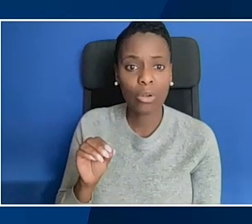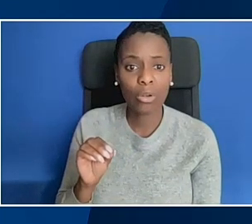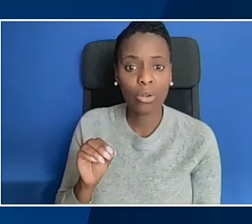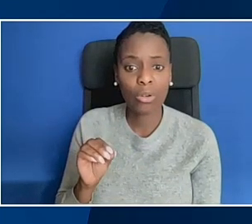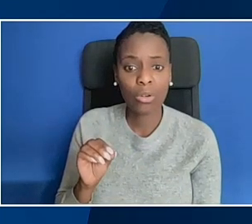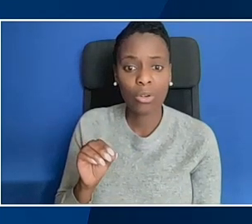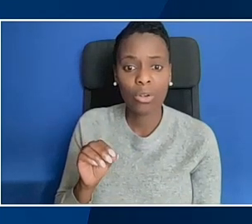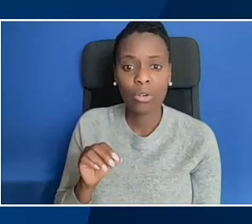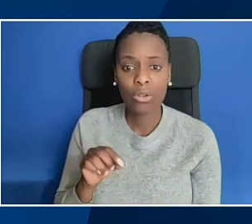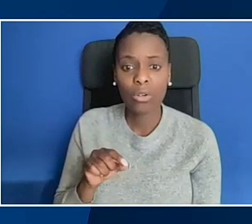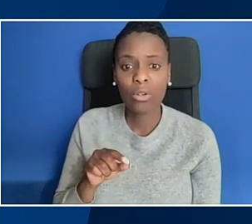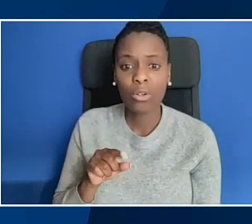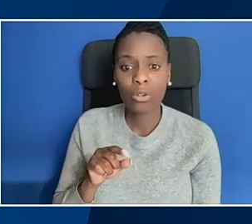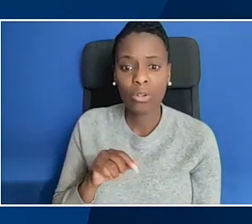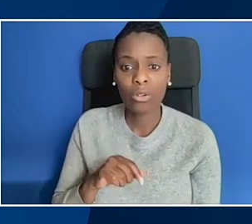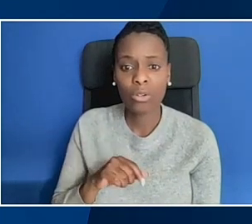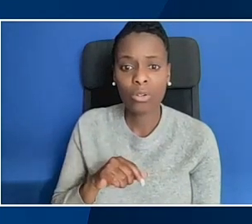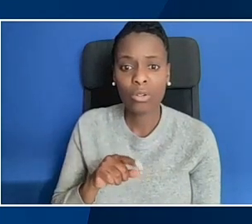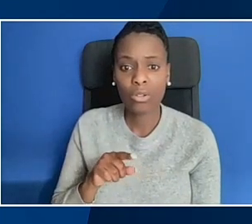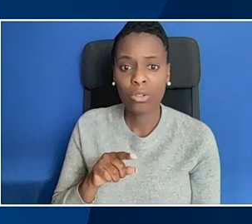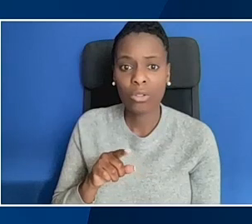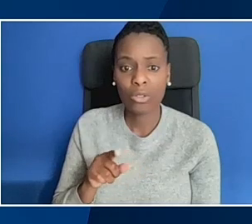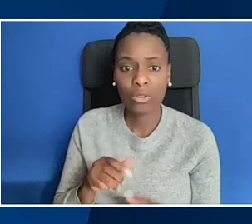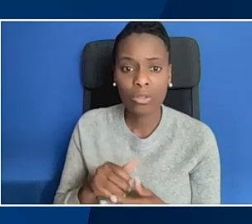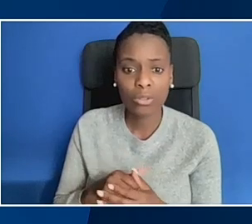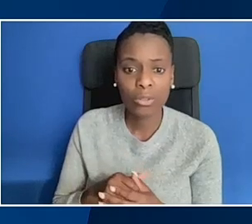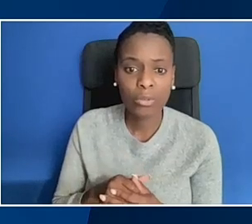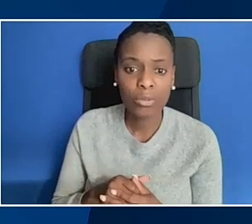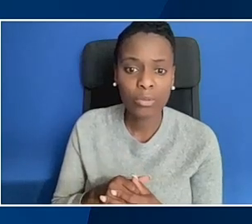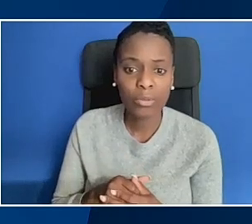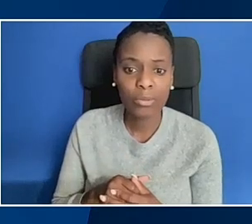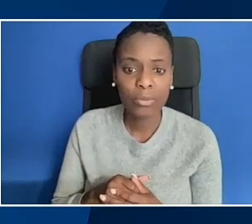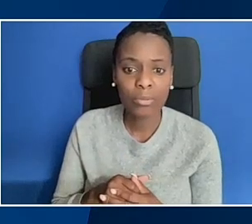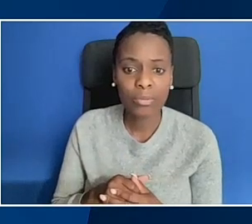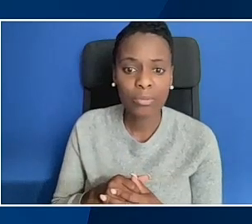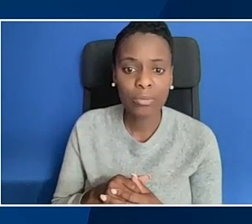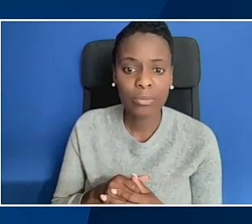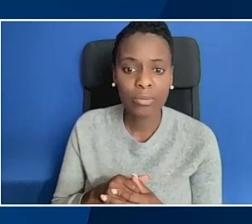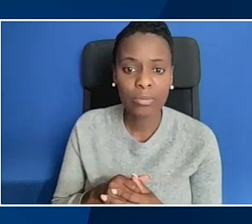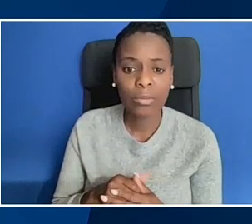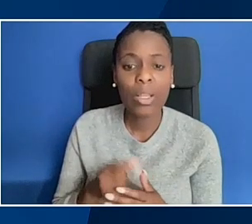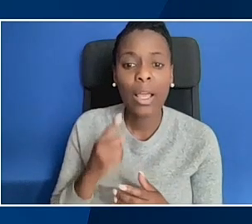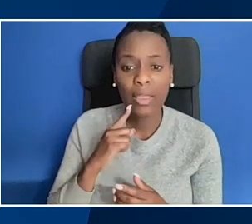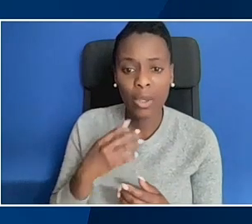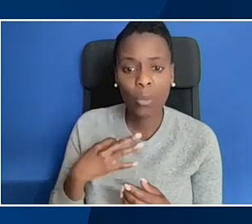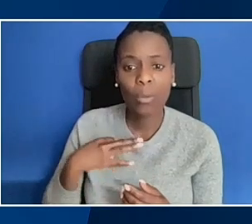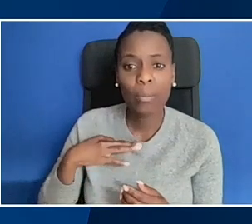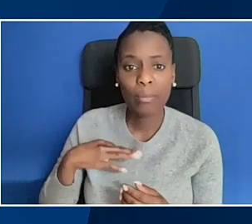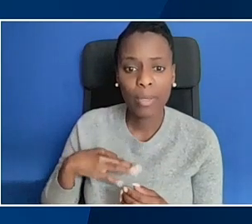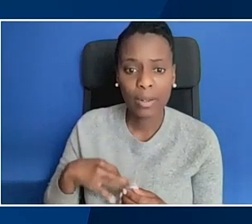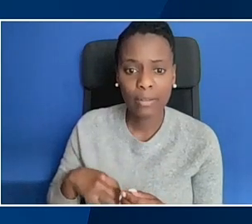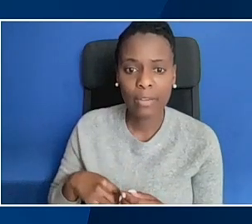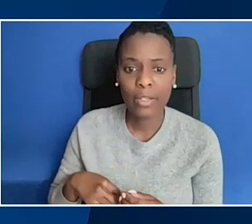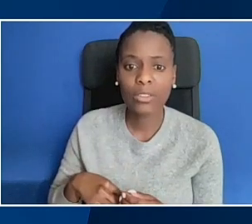So if I can ask the question. It would be- I think it would be beneficial if my colleagues and I who work directly